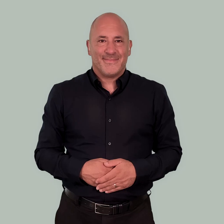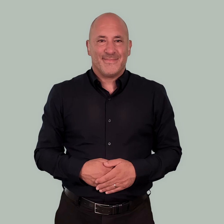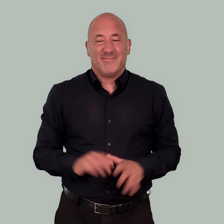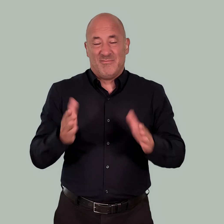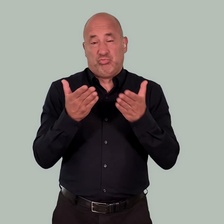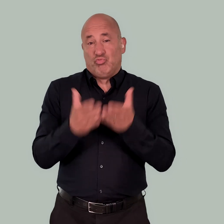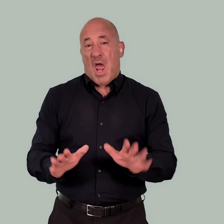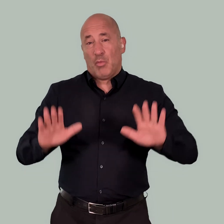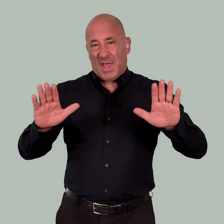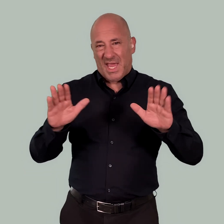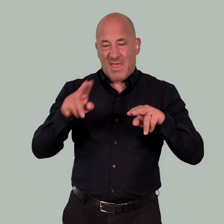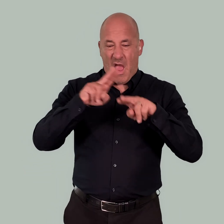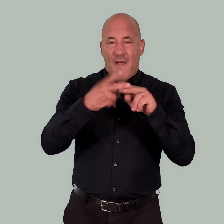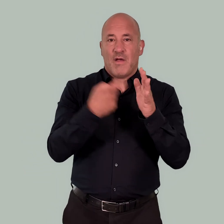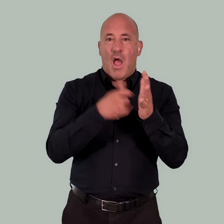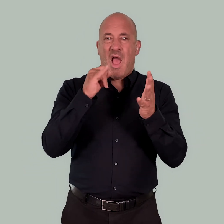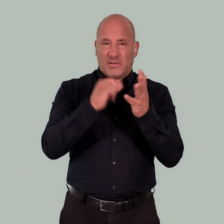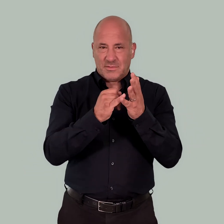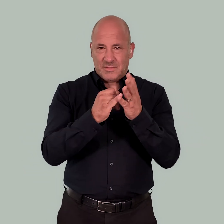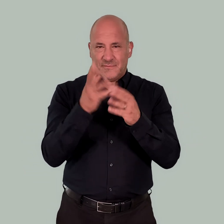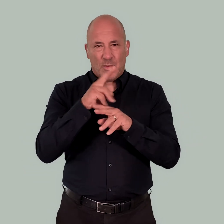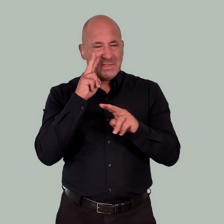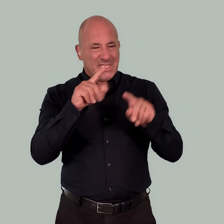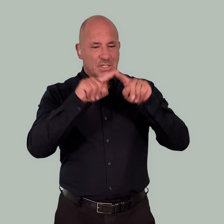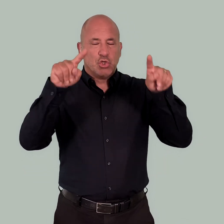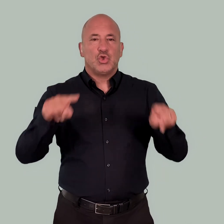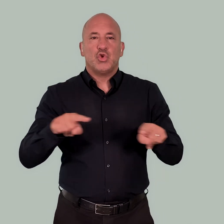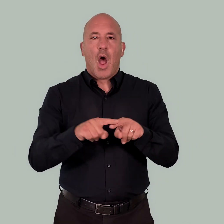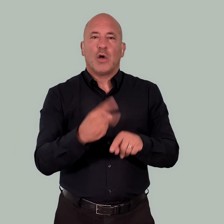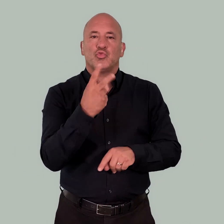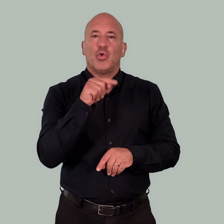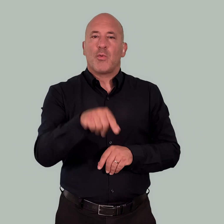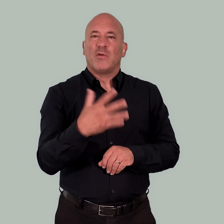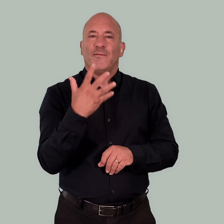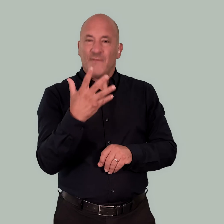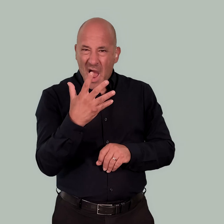2.17 Broadly speaking, the FRS, shown in Chart 2.5,